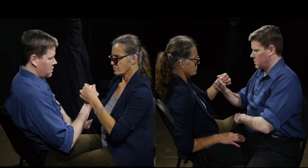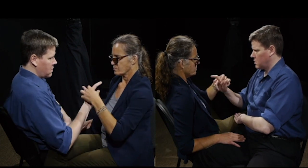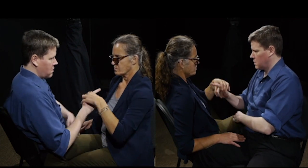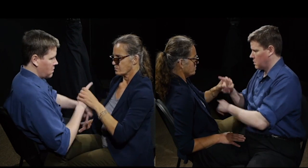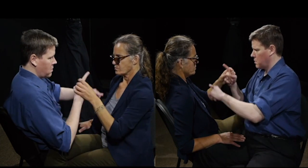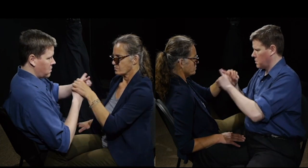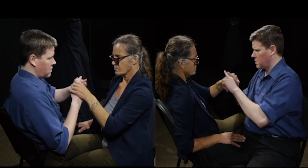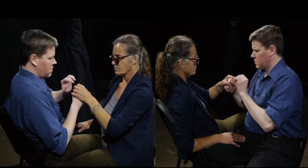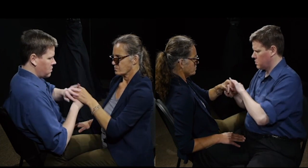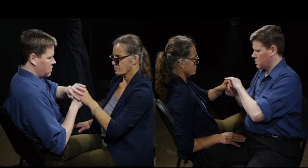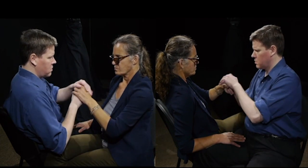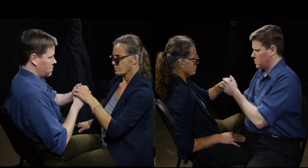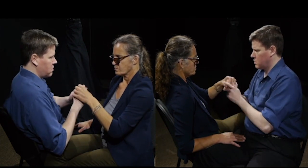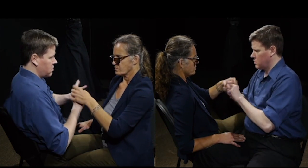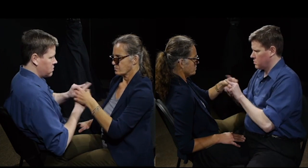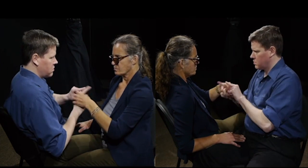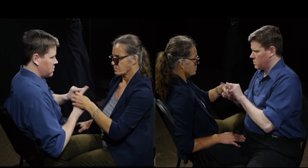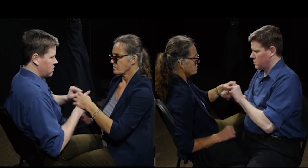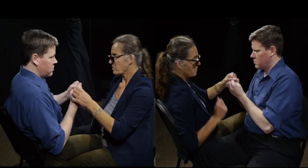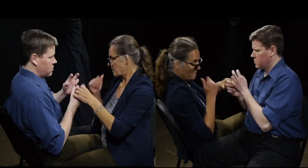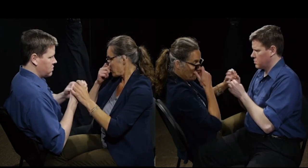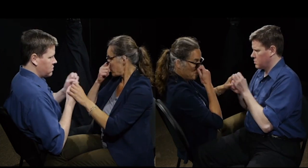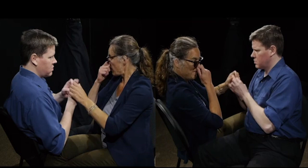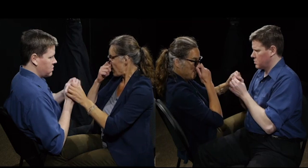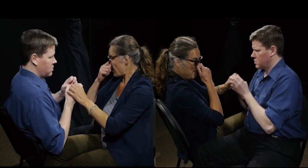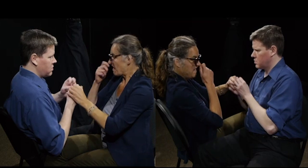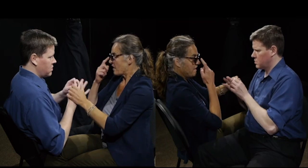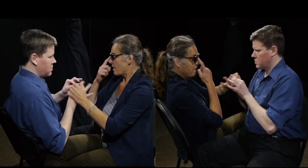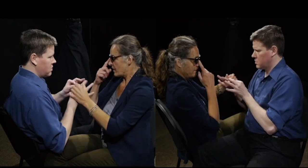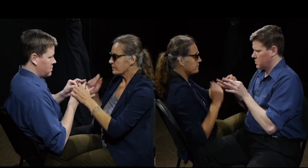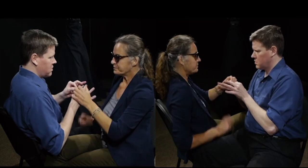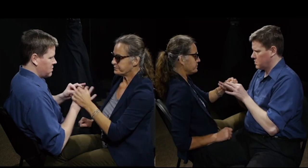All signed languages have these three components of the lexicon.